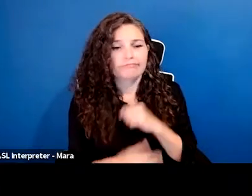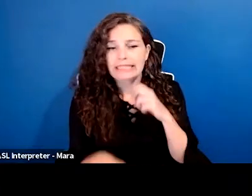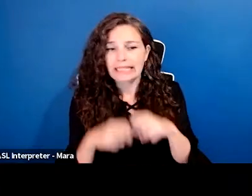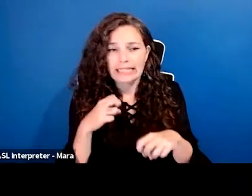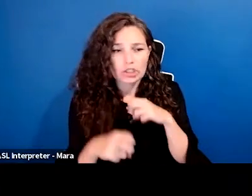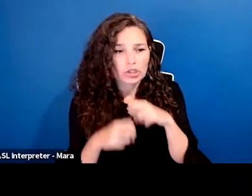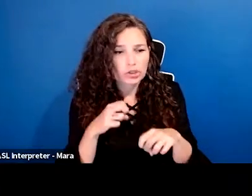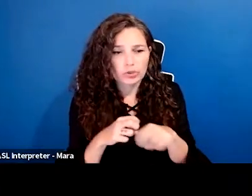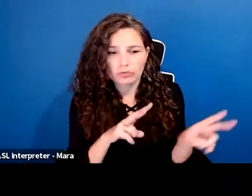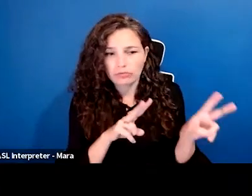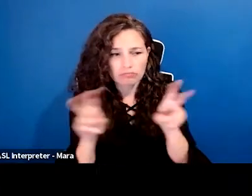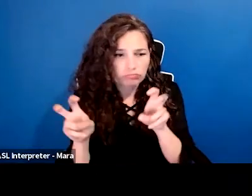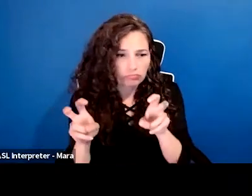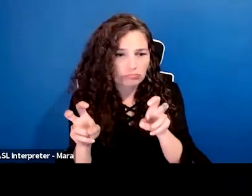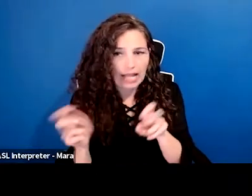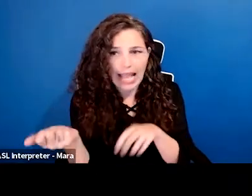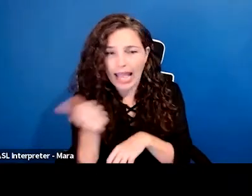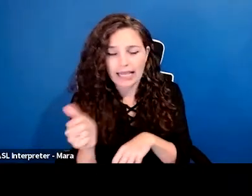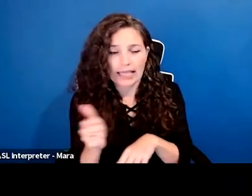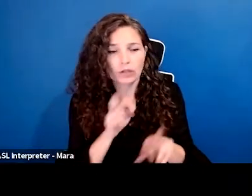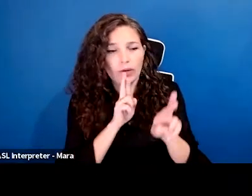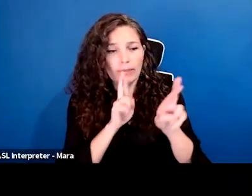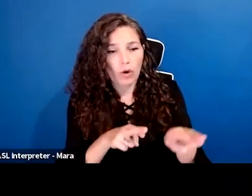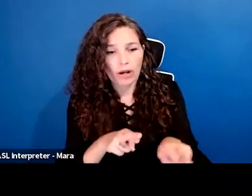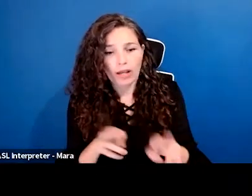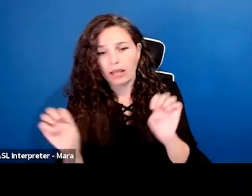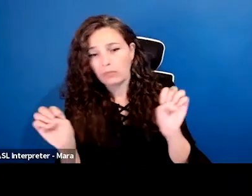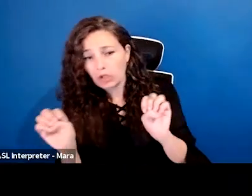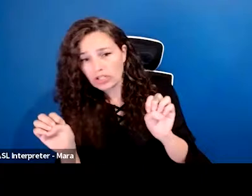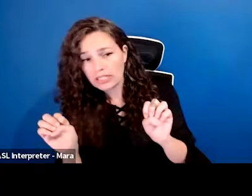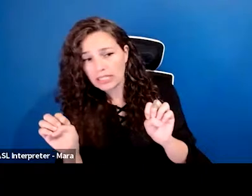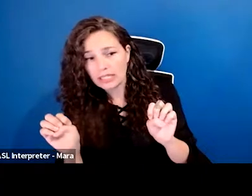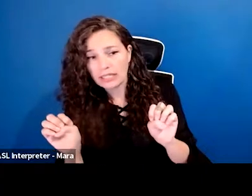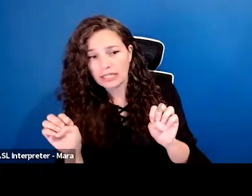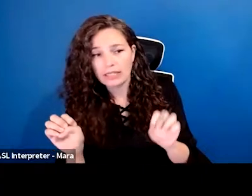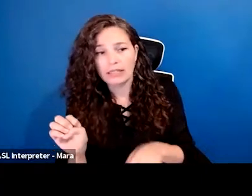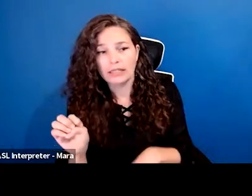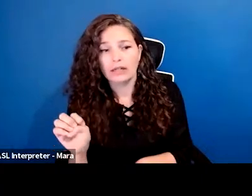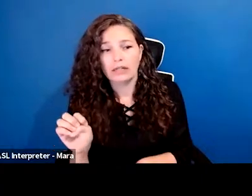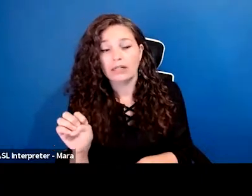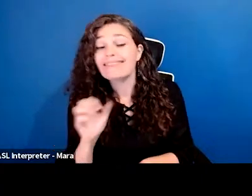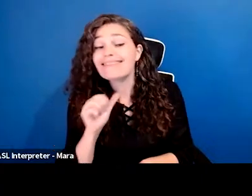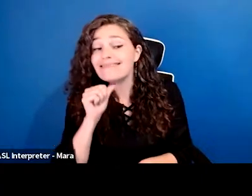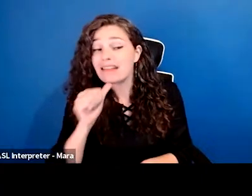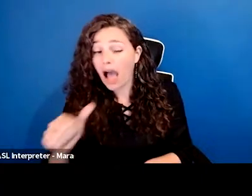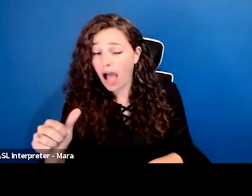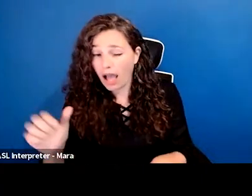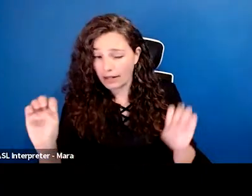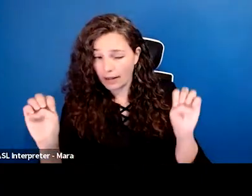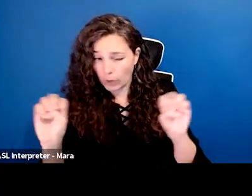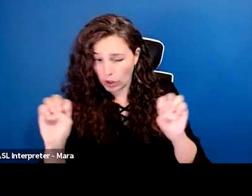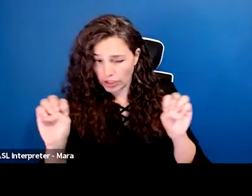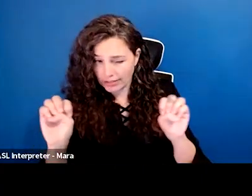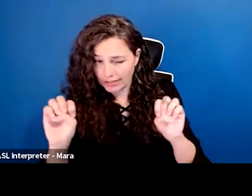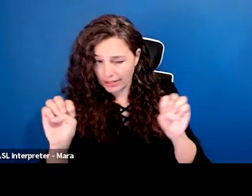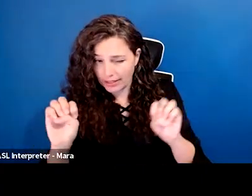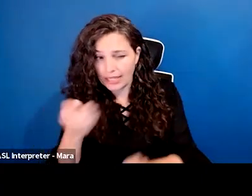or any non-emergency reports, please call these numbers. Reach out to your local, your nearest local